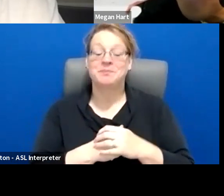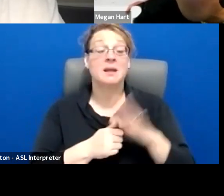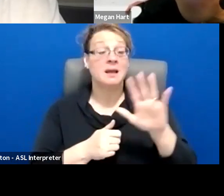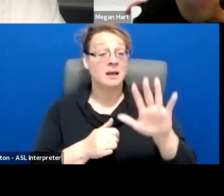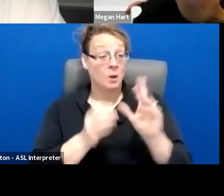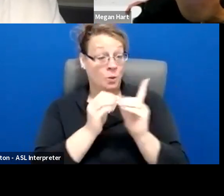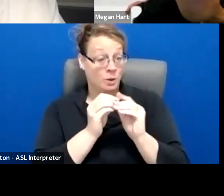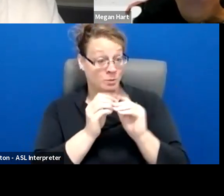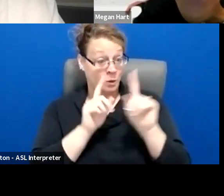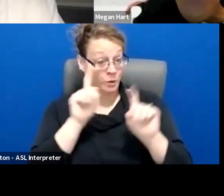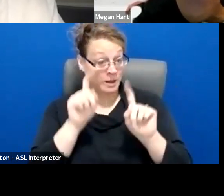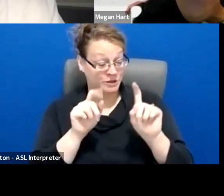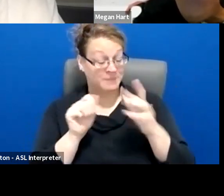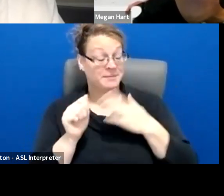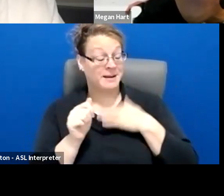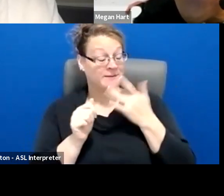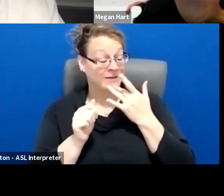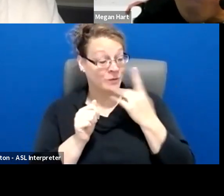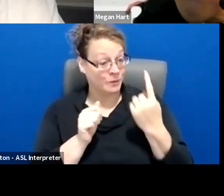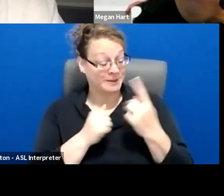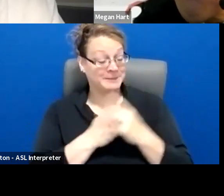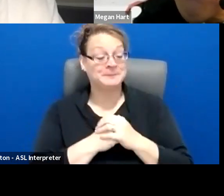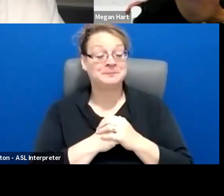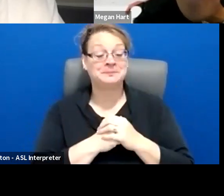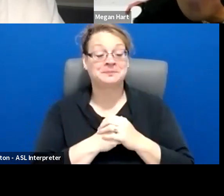but that is successful for everyone. These are such great examples.